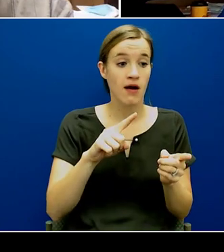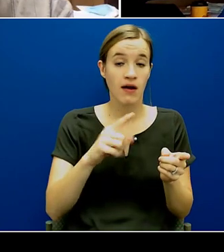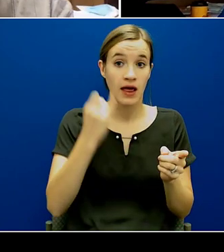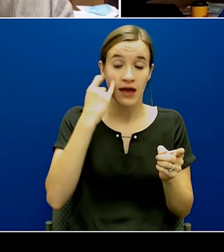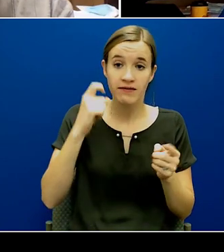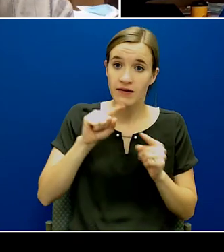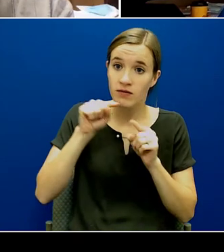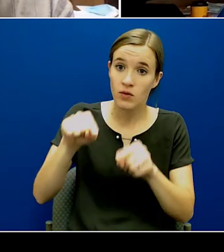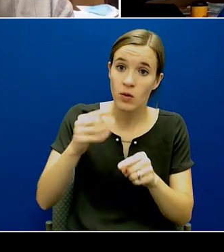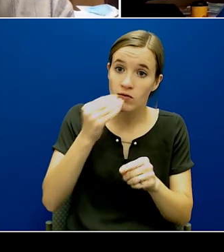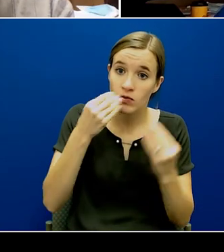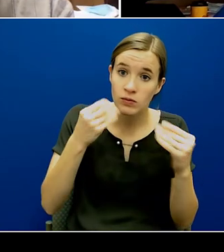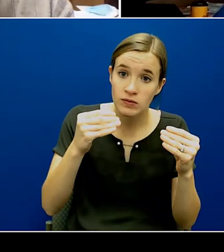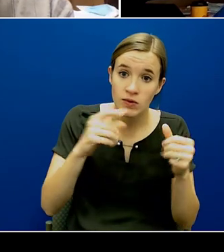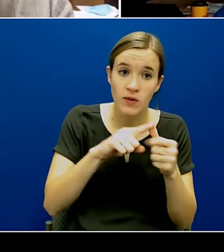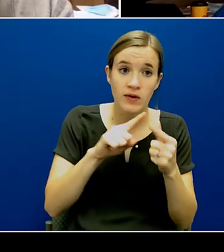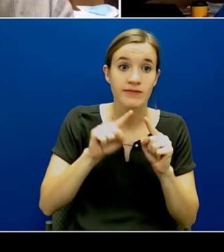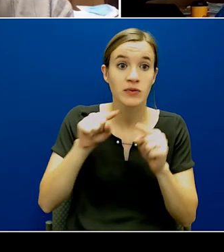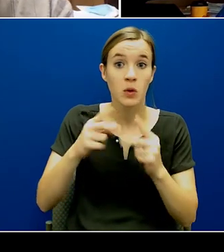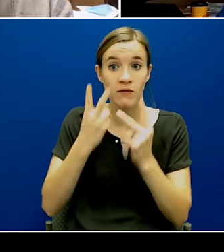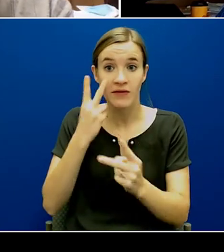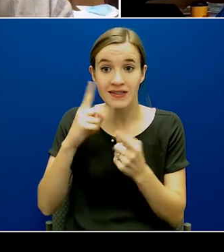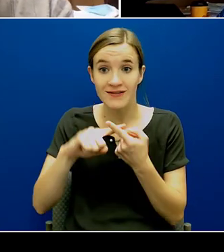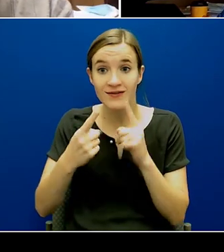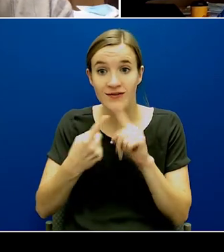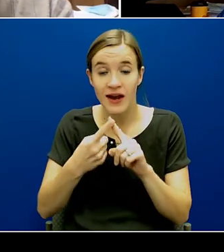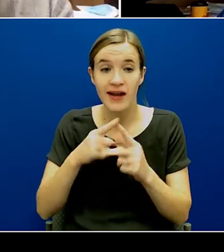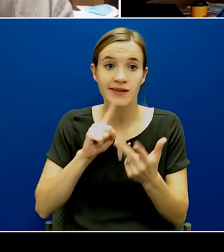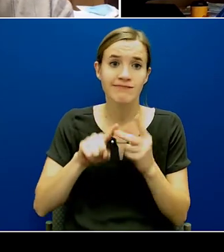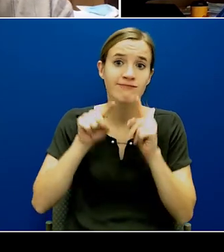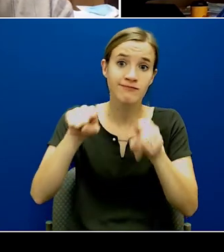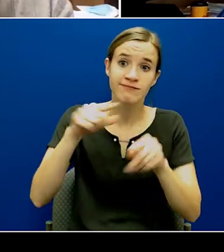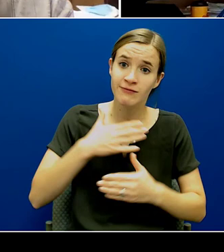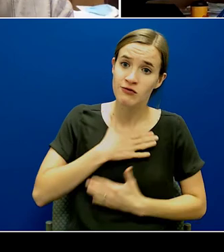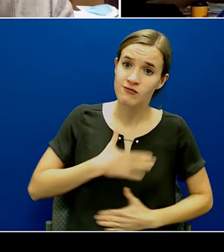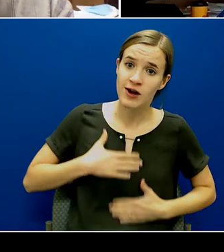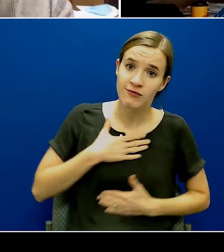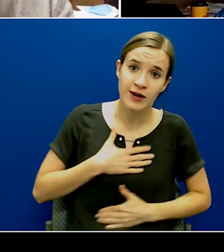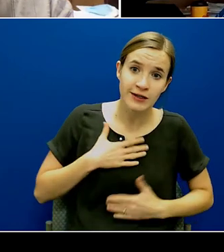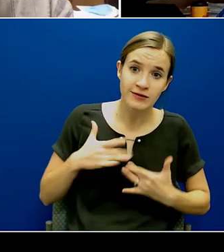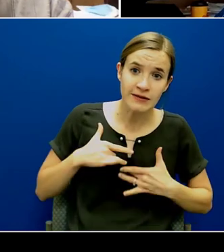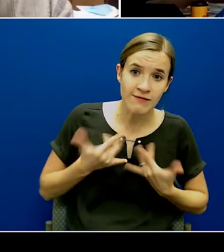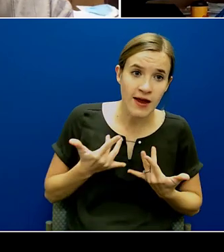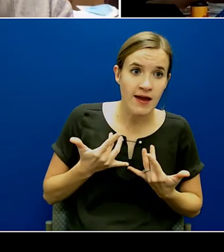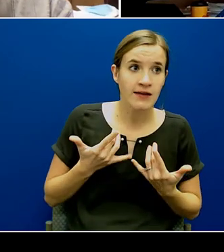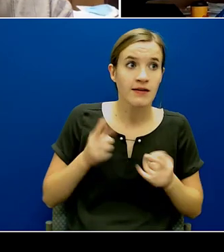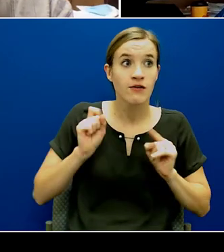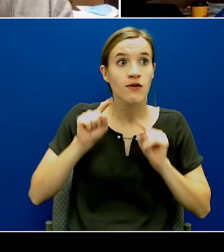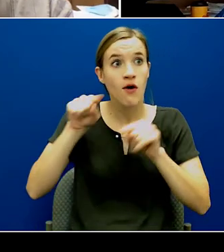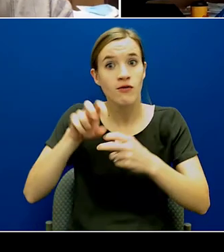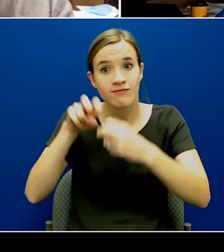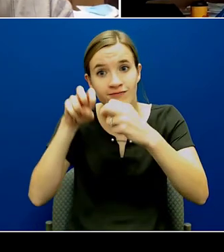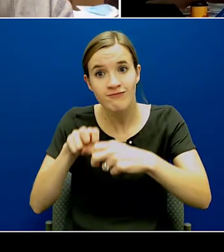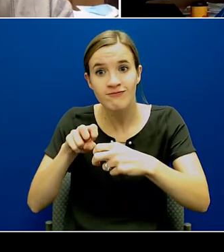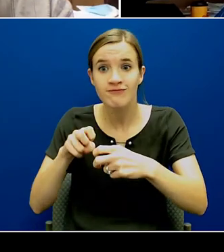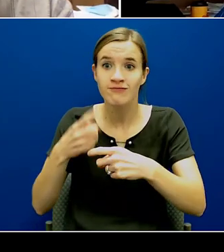meet a friend for coffee. So it's, we really help people try to maximize the use of the